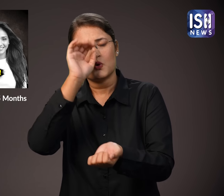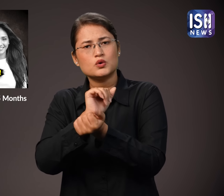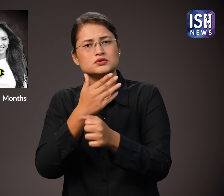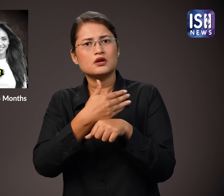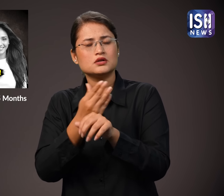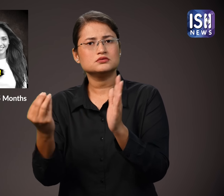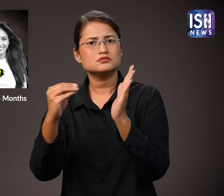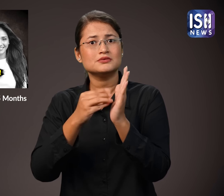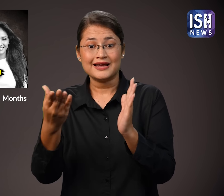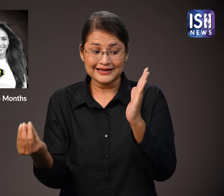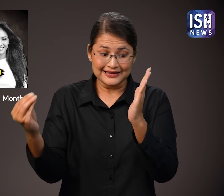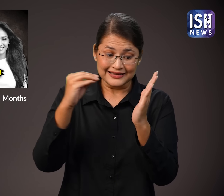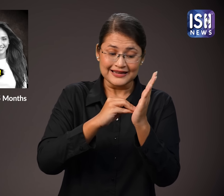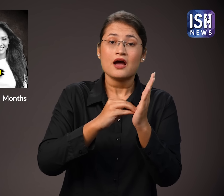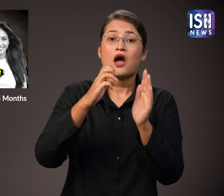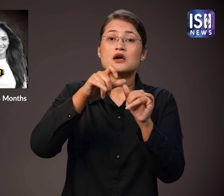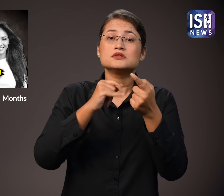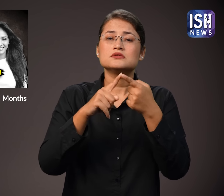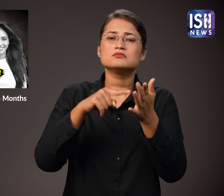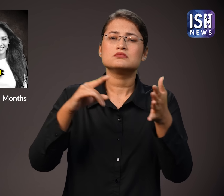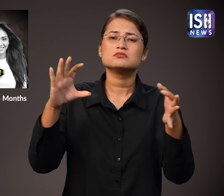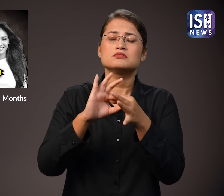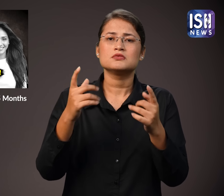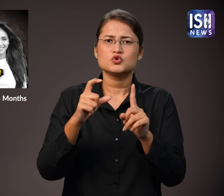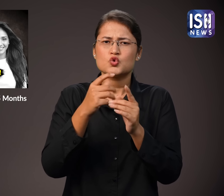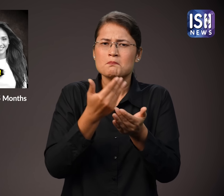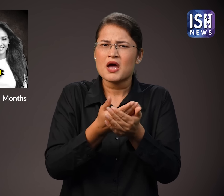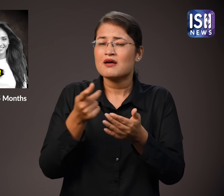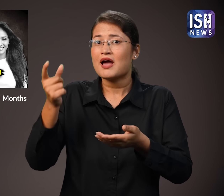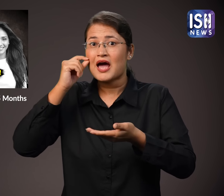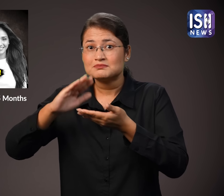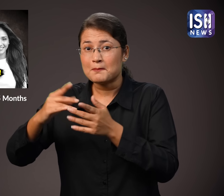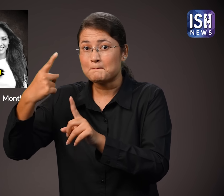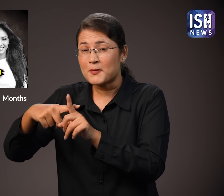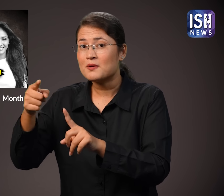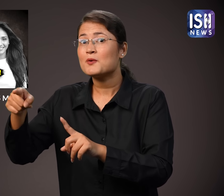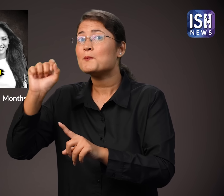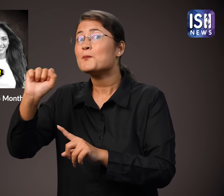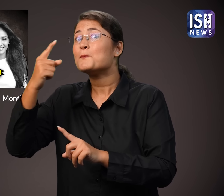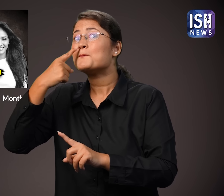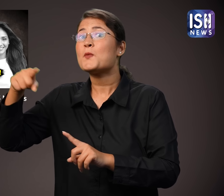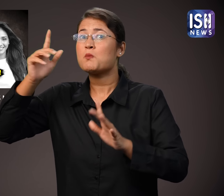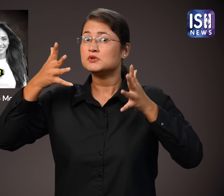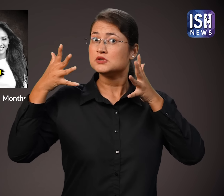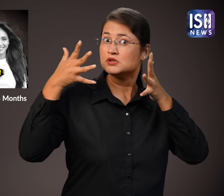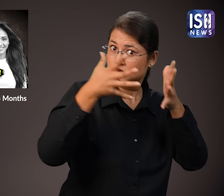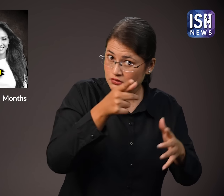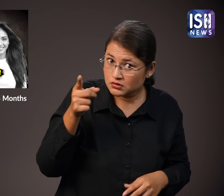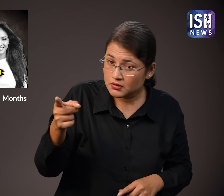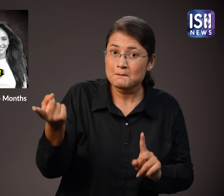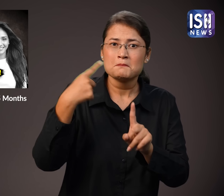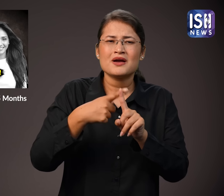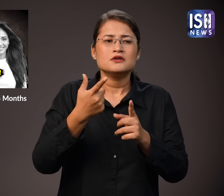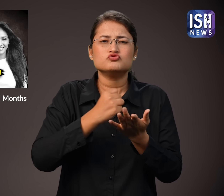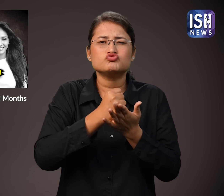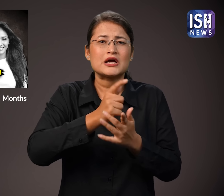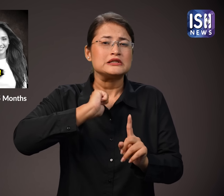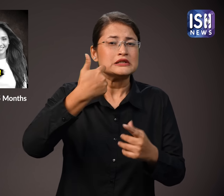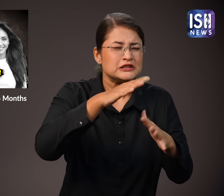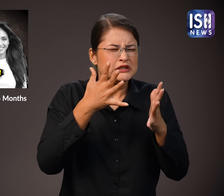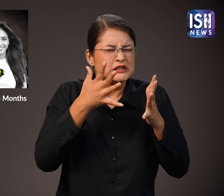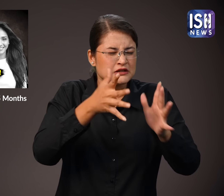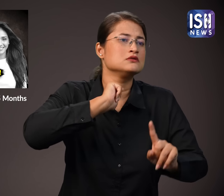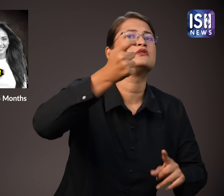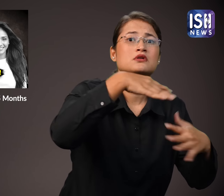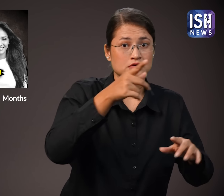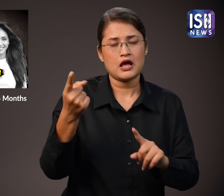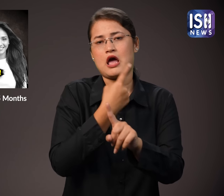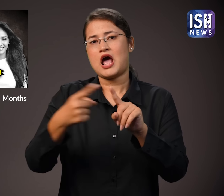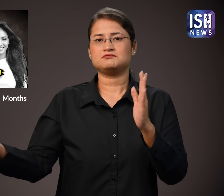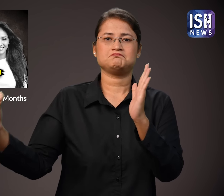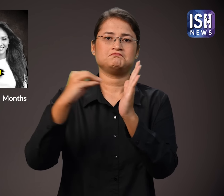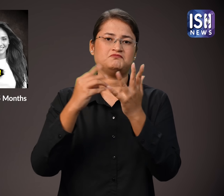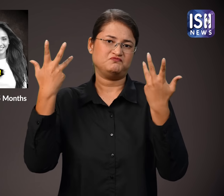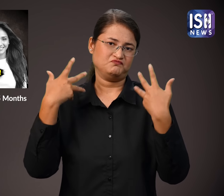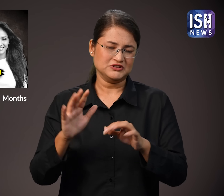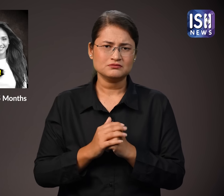Police registered a case of dowry harassment and abetment to suicide against Samarth and his mother.